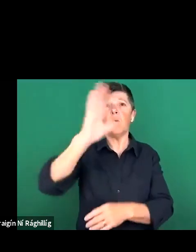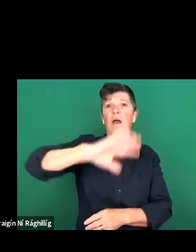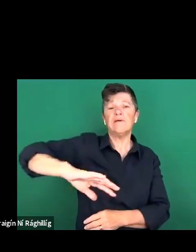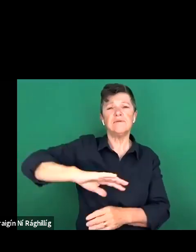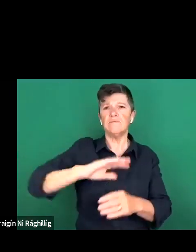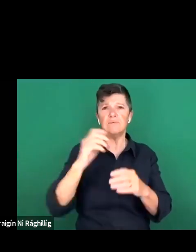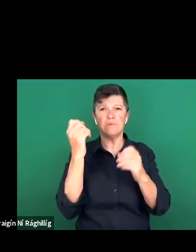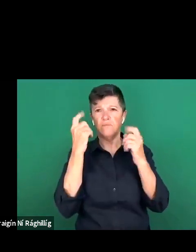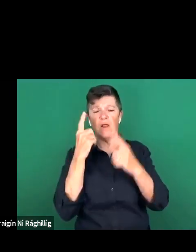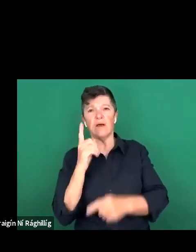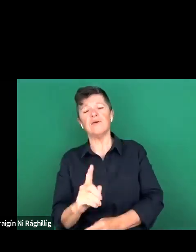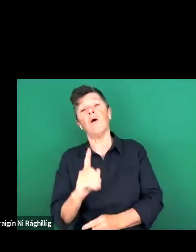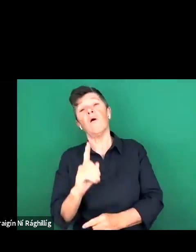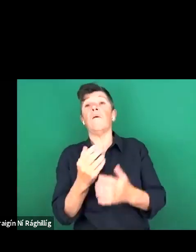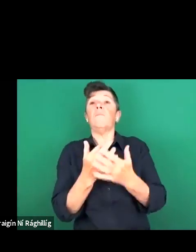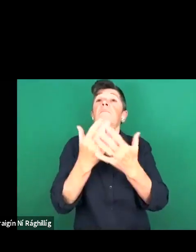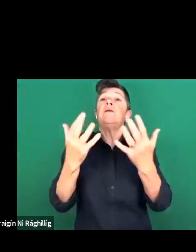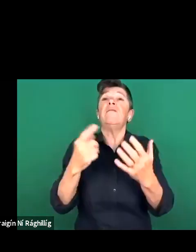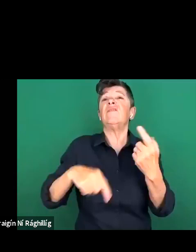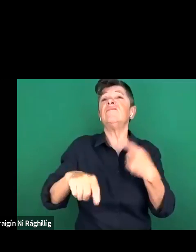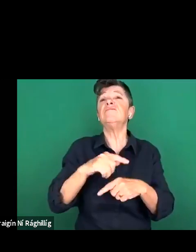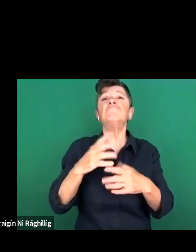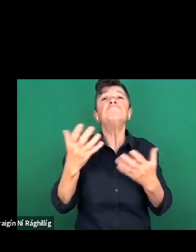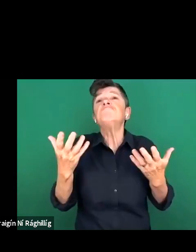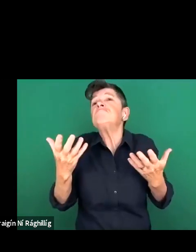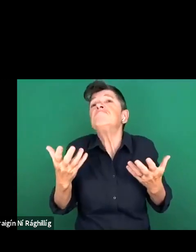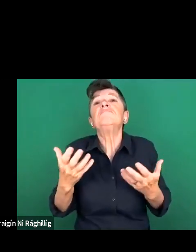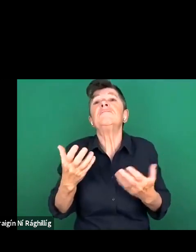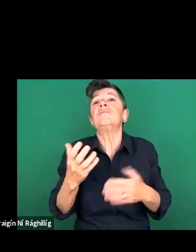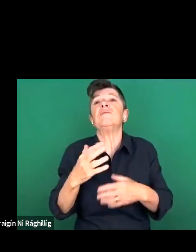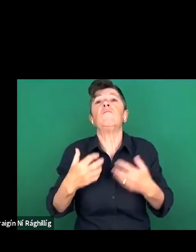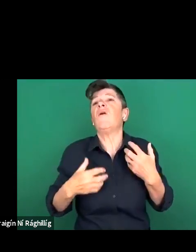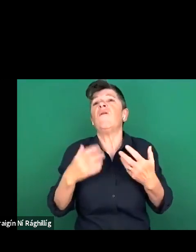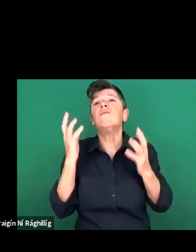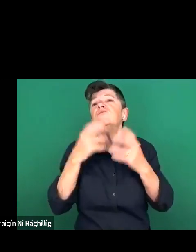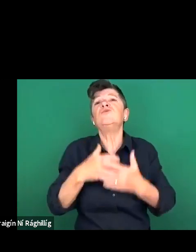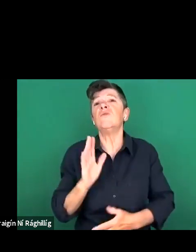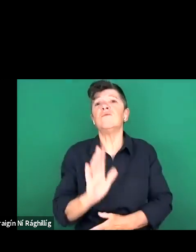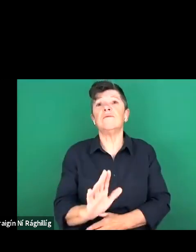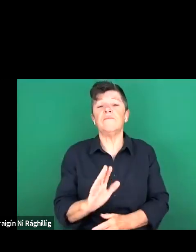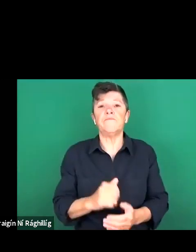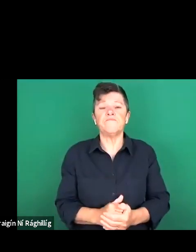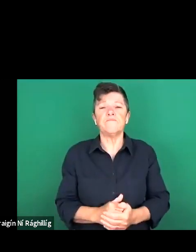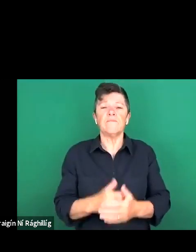up with climate crisis and always bound up with it it's just for